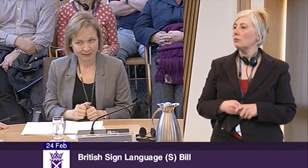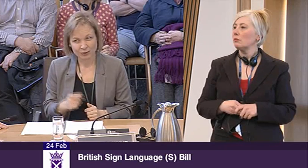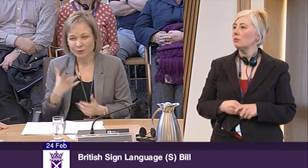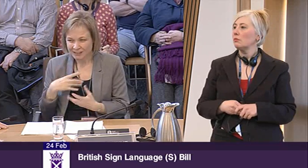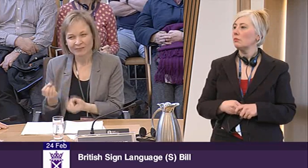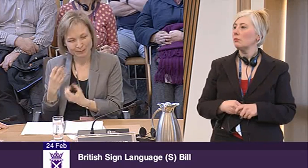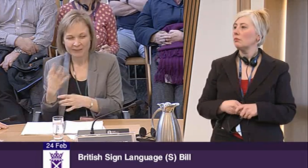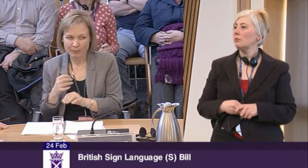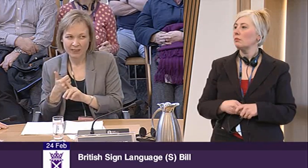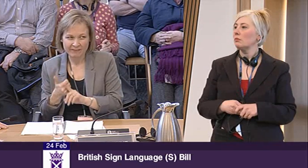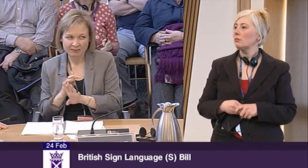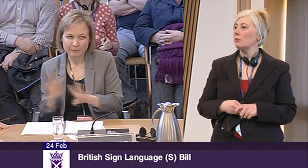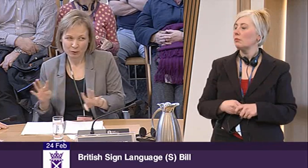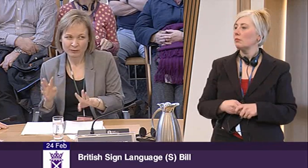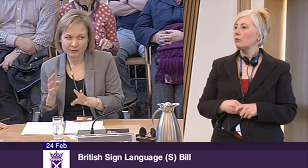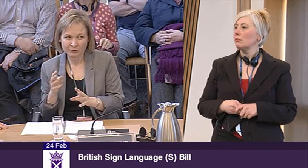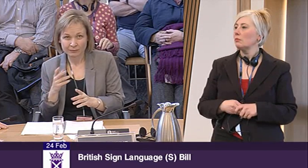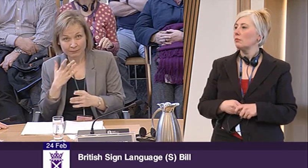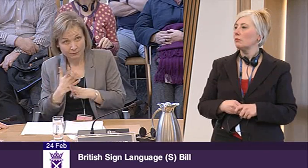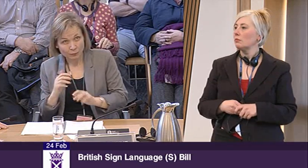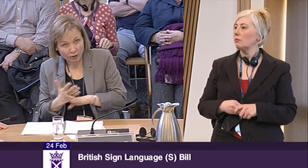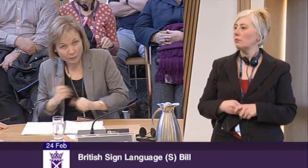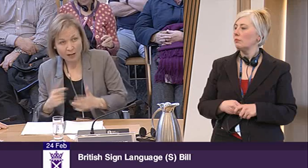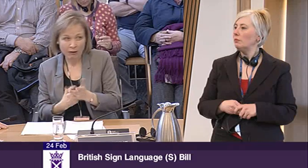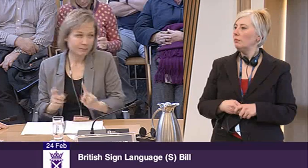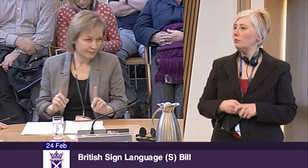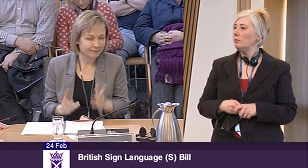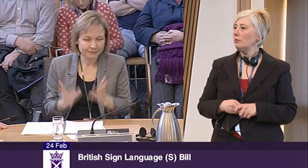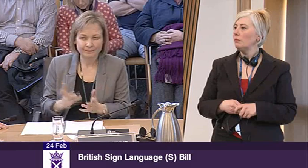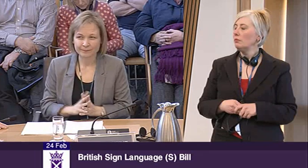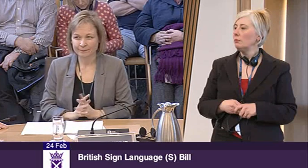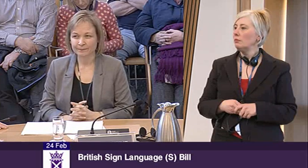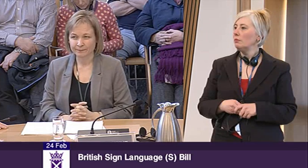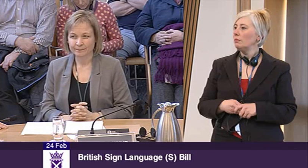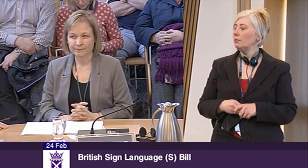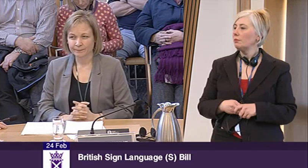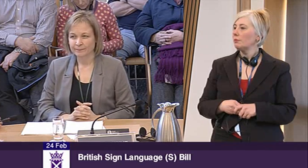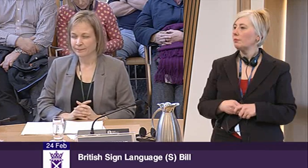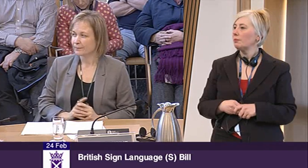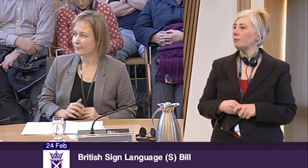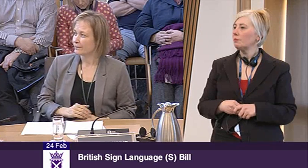of the bill. The feedback from the advisory group is important in that process.